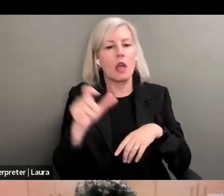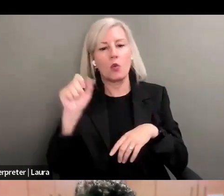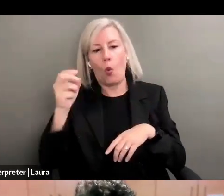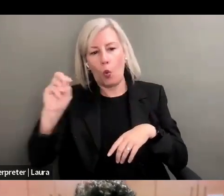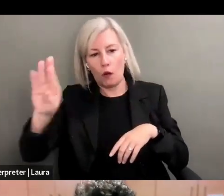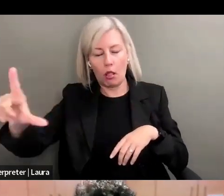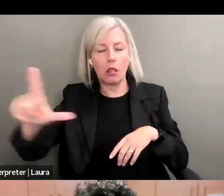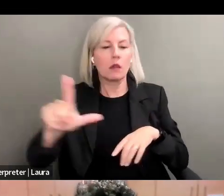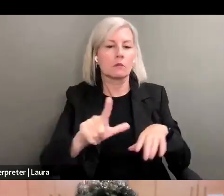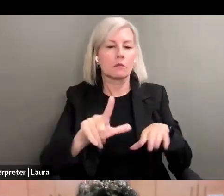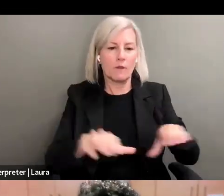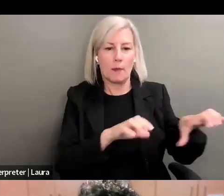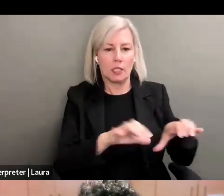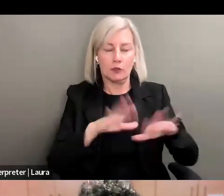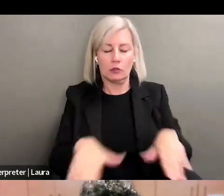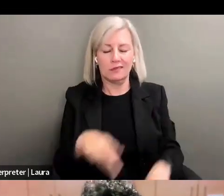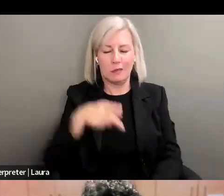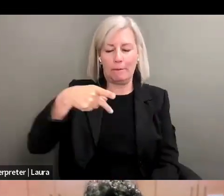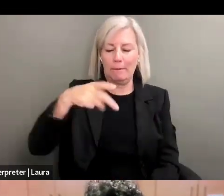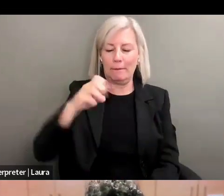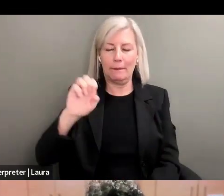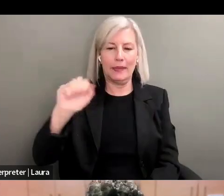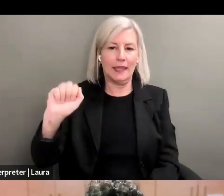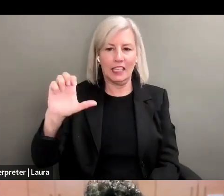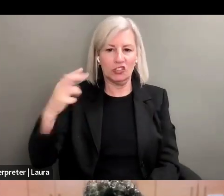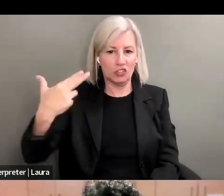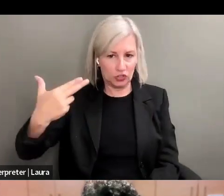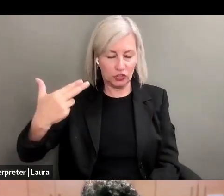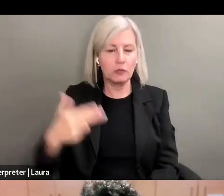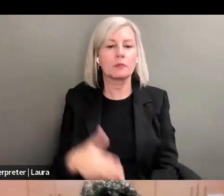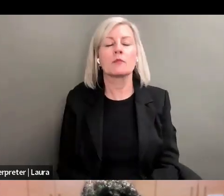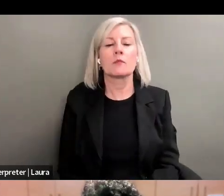of children that's referred to as the peach. This can be completed from birth to